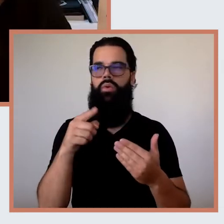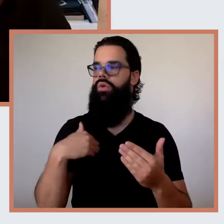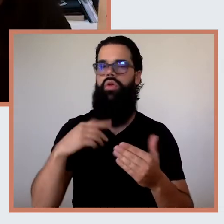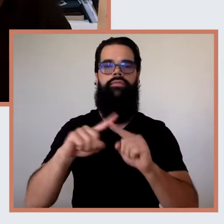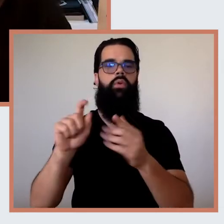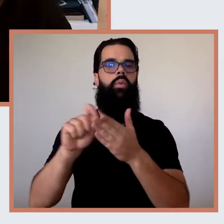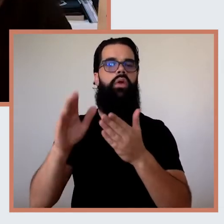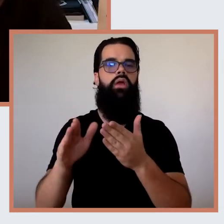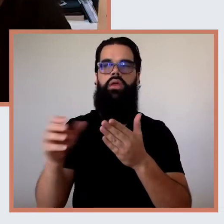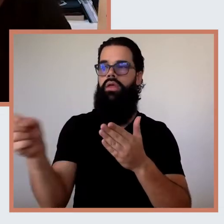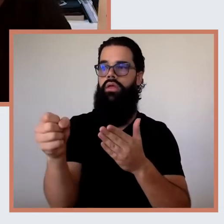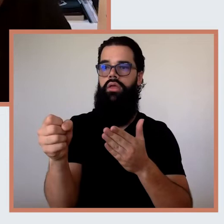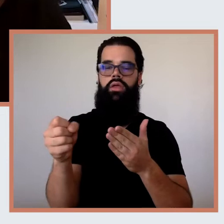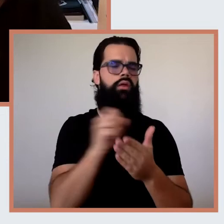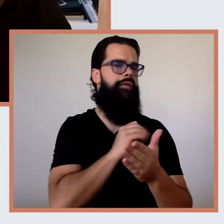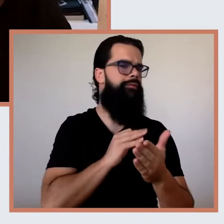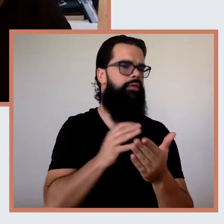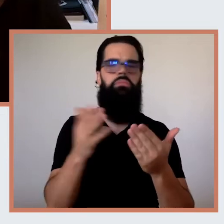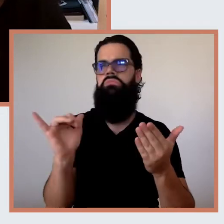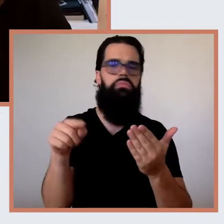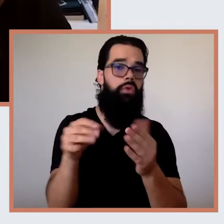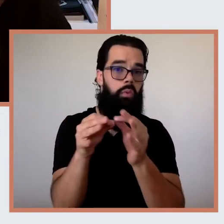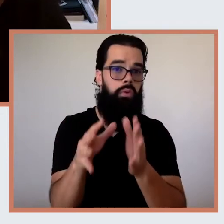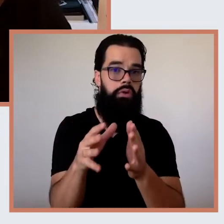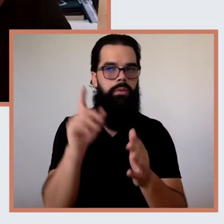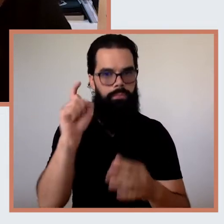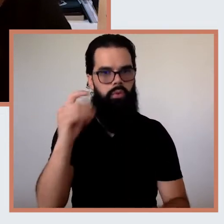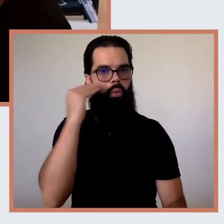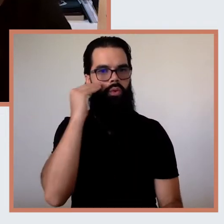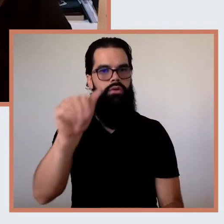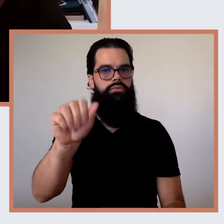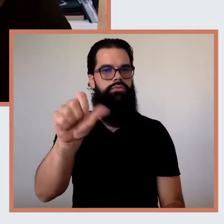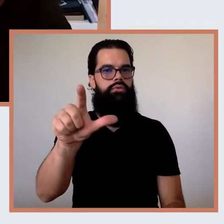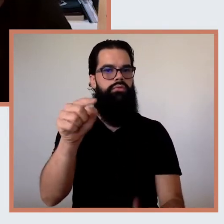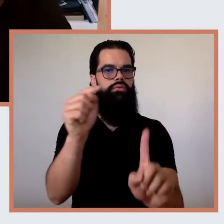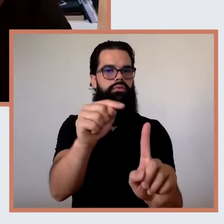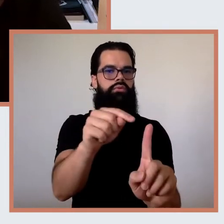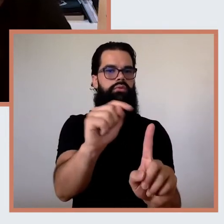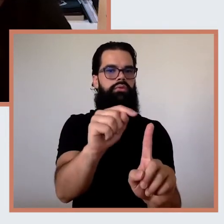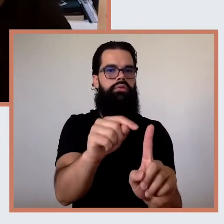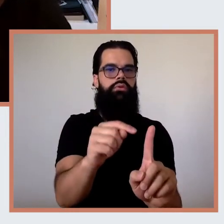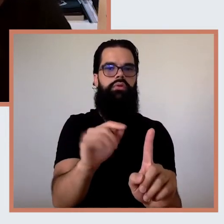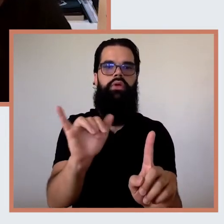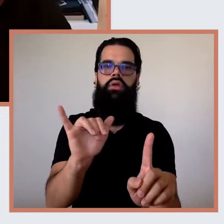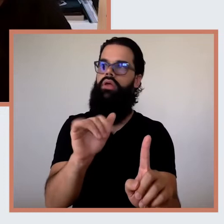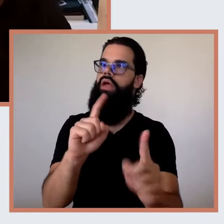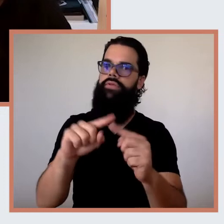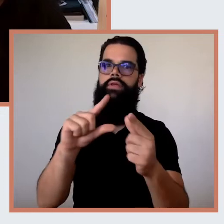and you should have whether it's another writer on the staff or whether it's an interpreter, whether it's somebody who knows ASL,